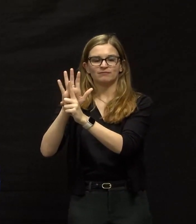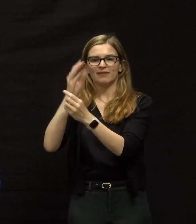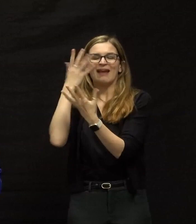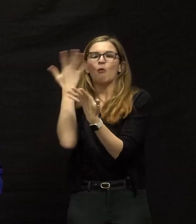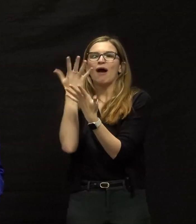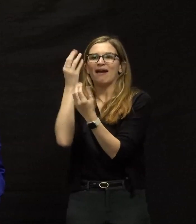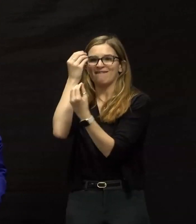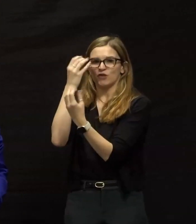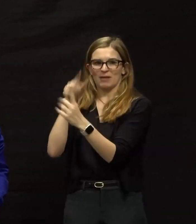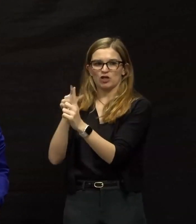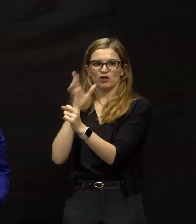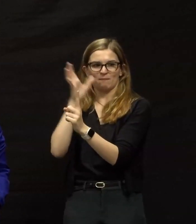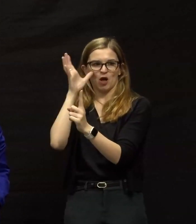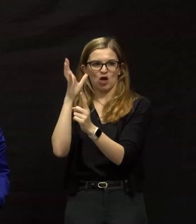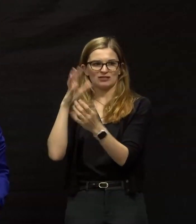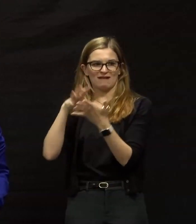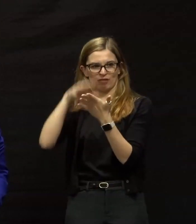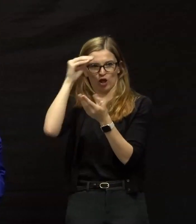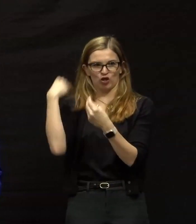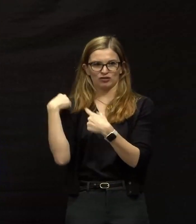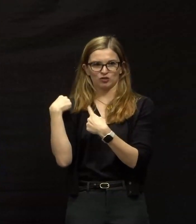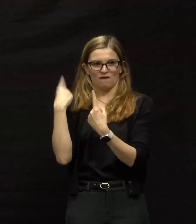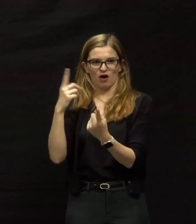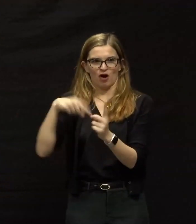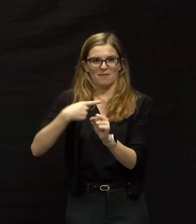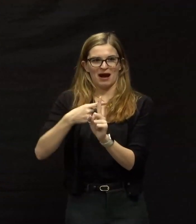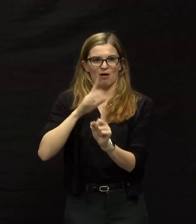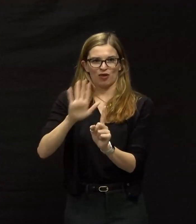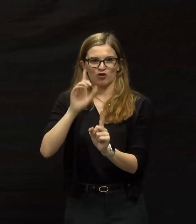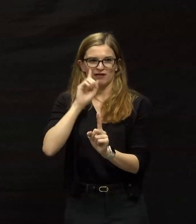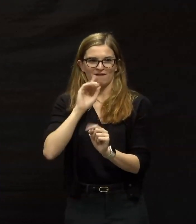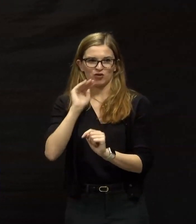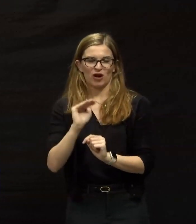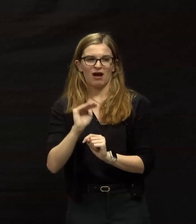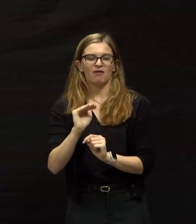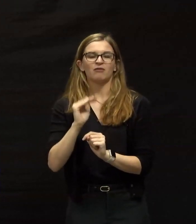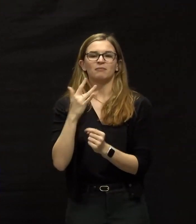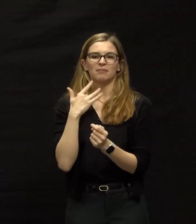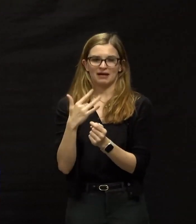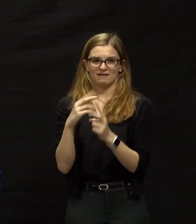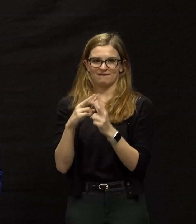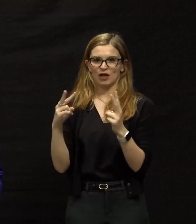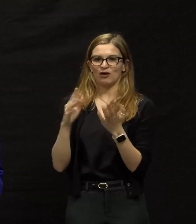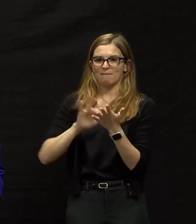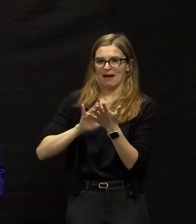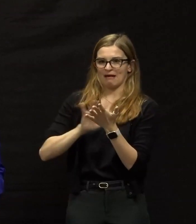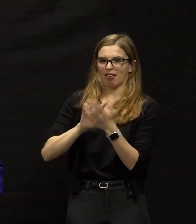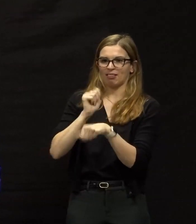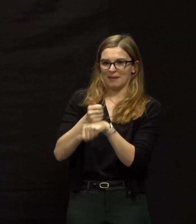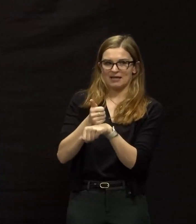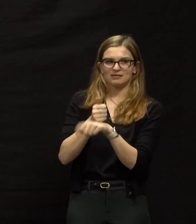what kinds of information the parents have been exposed to so far when it comes to their child.